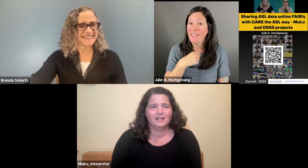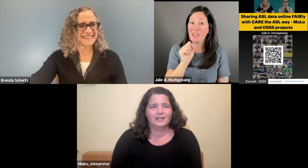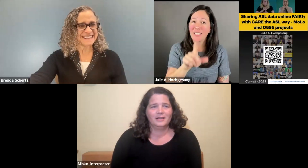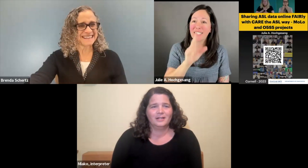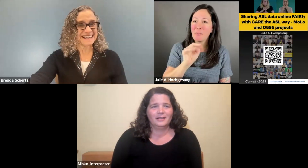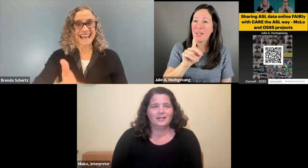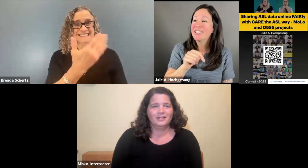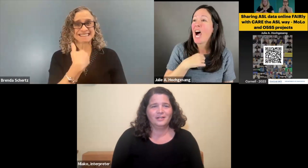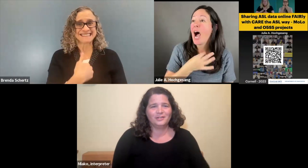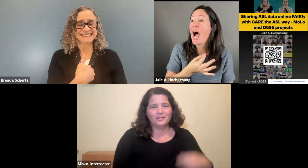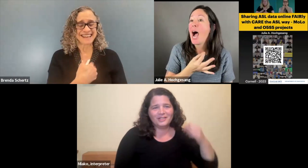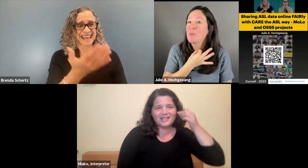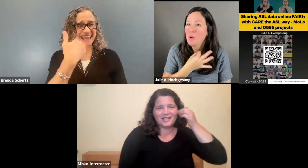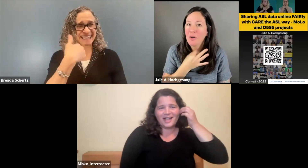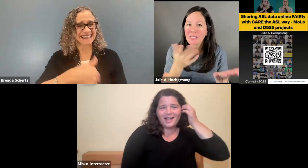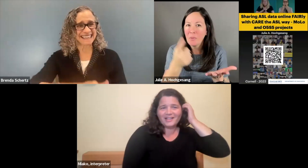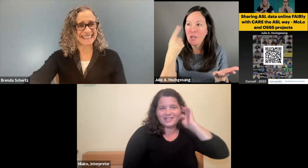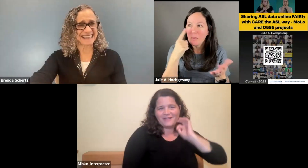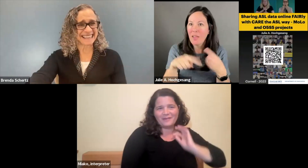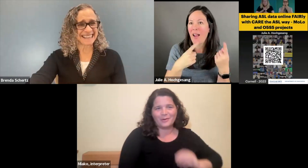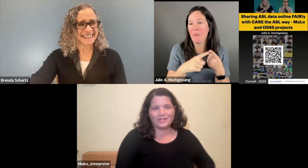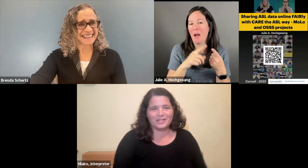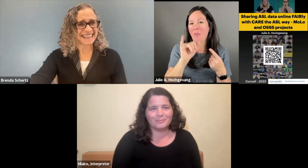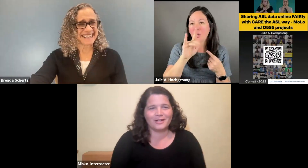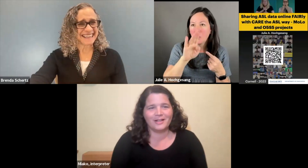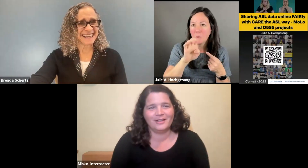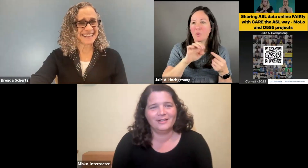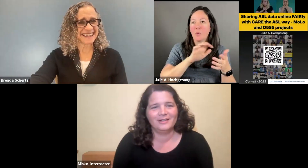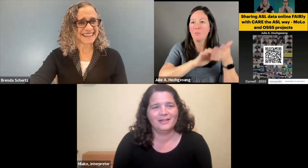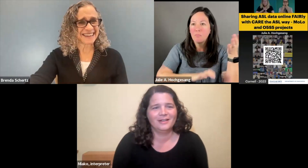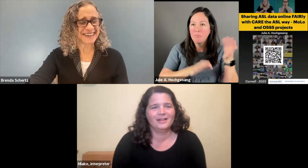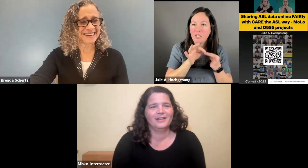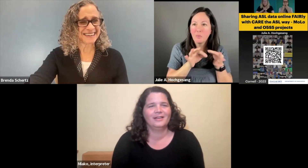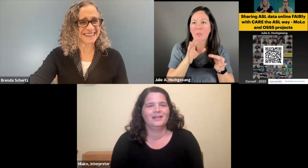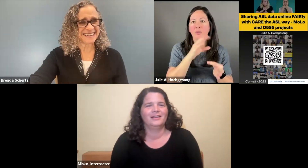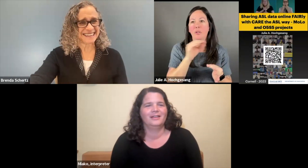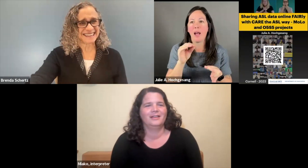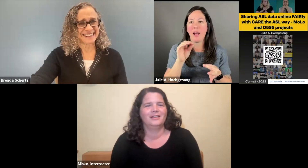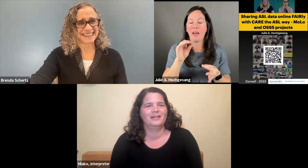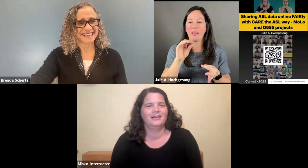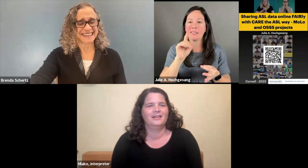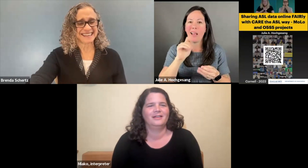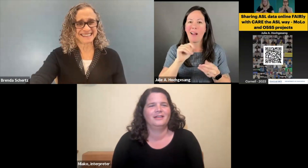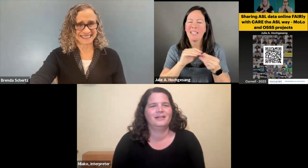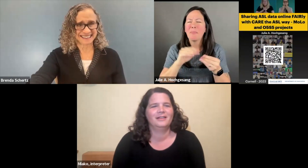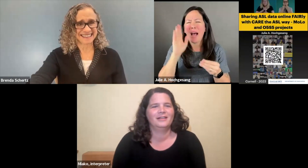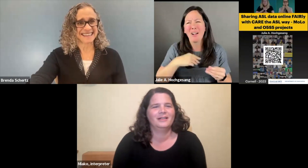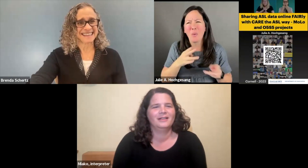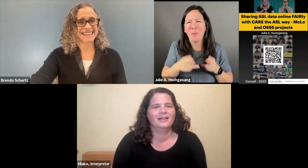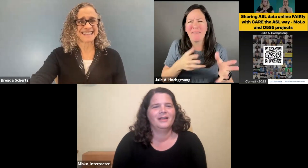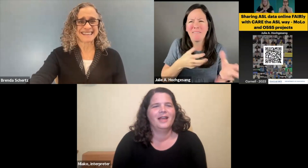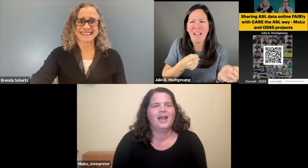I actually have a question Brenda